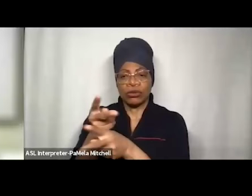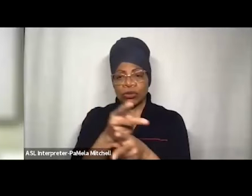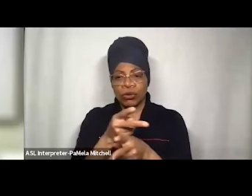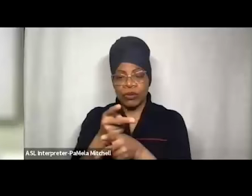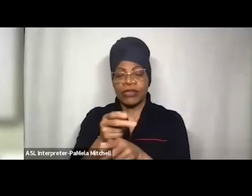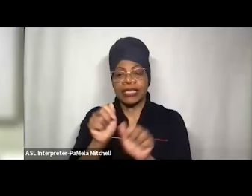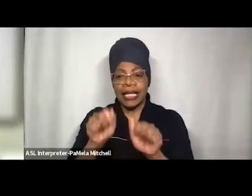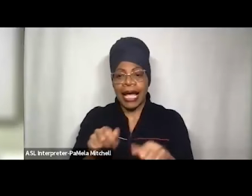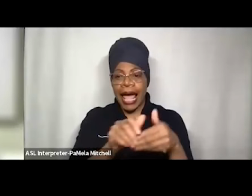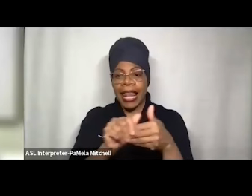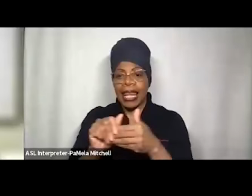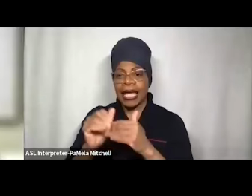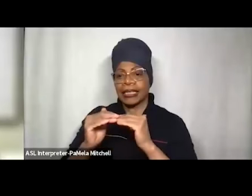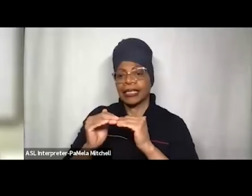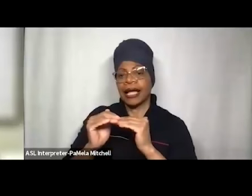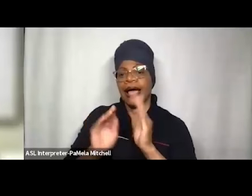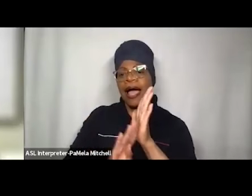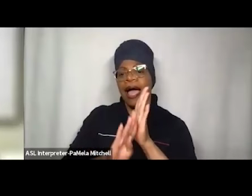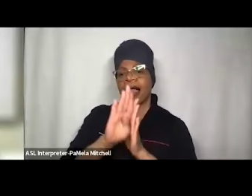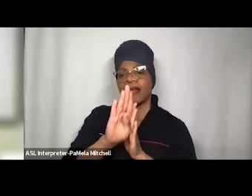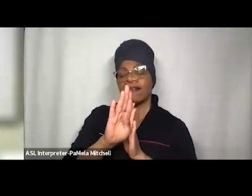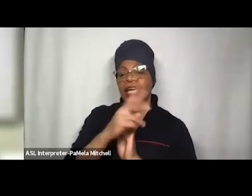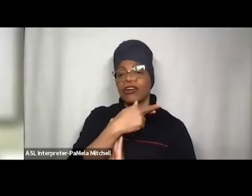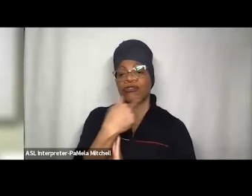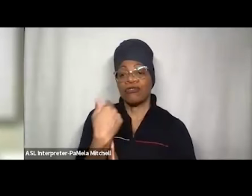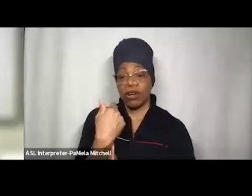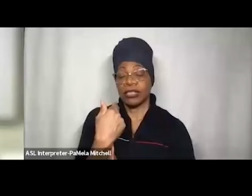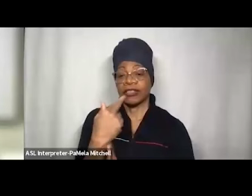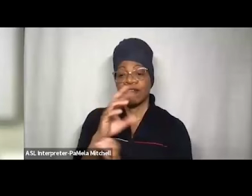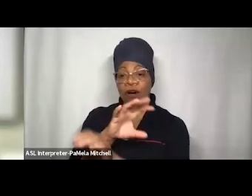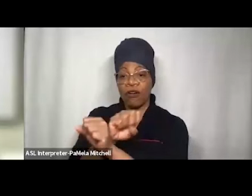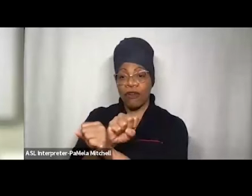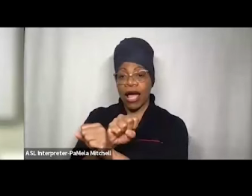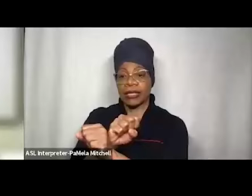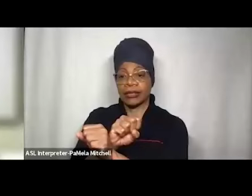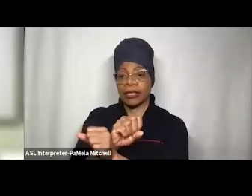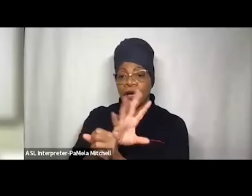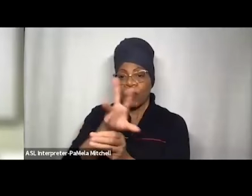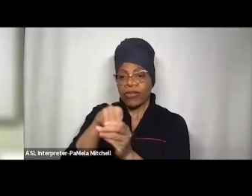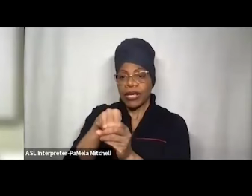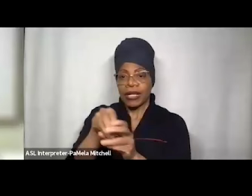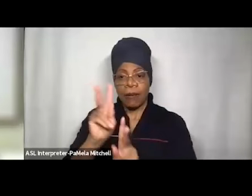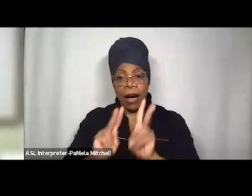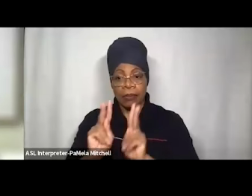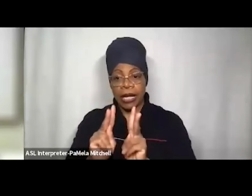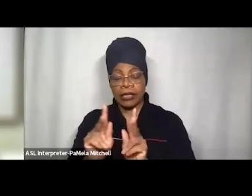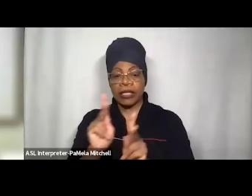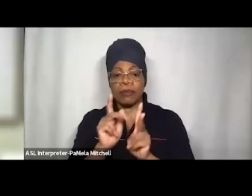to elevated risk for arrest among this population because we're mixing people who have low risk and high risk